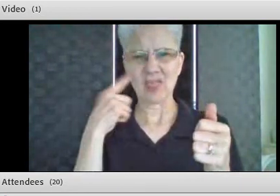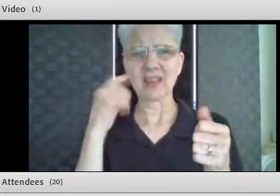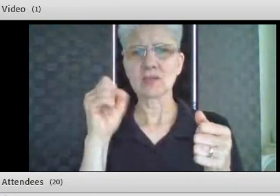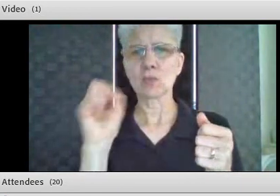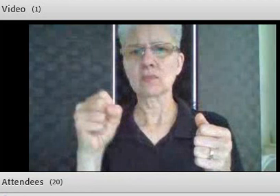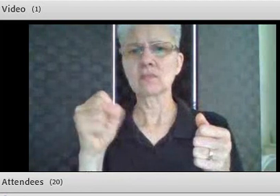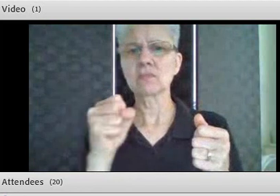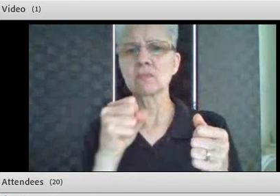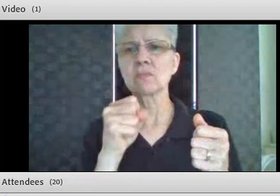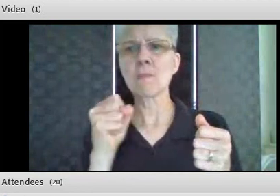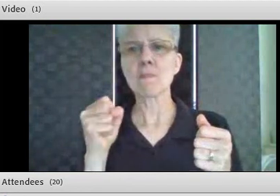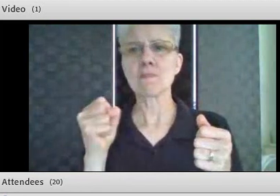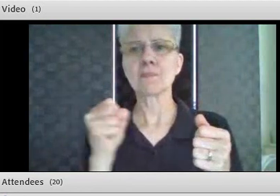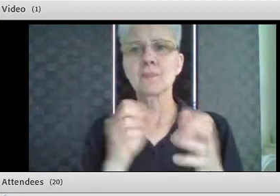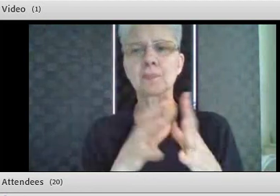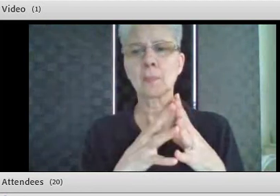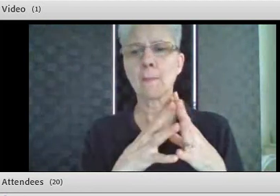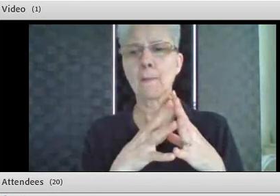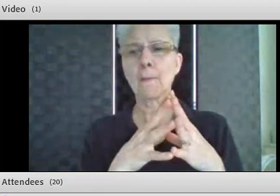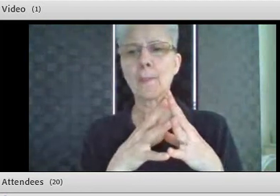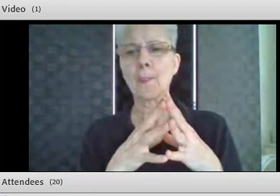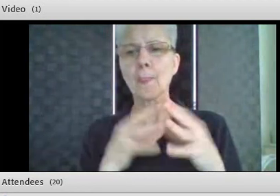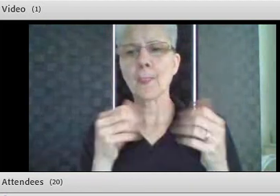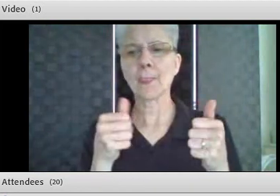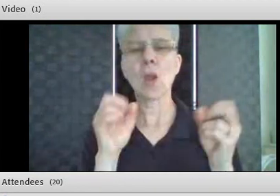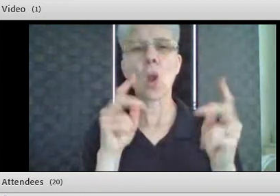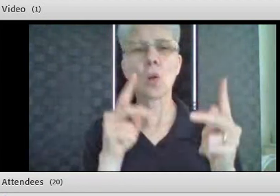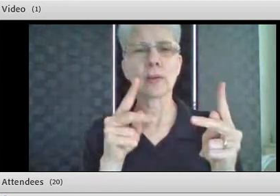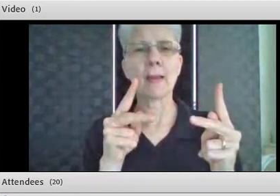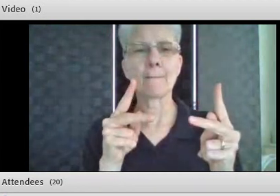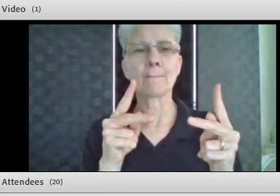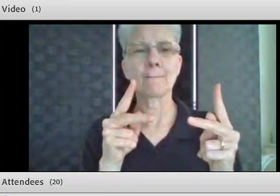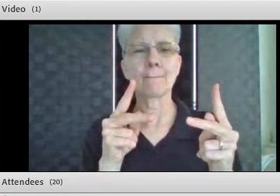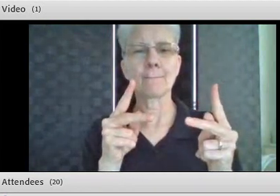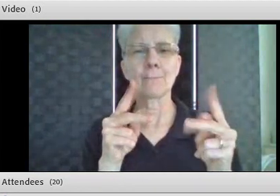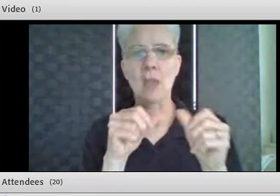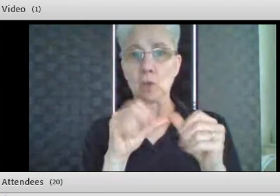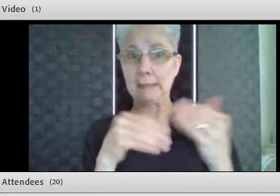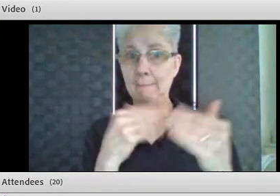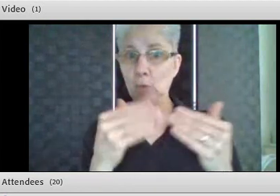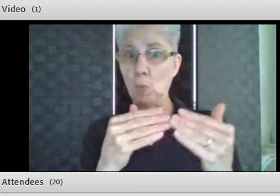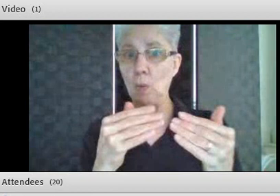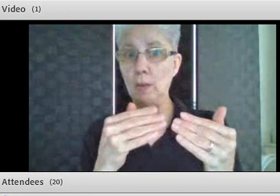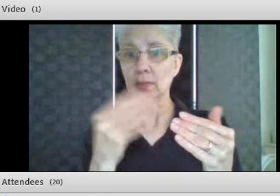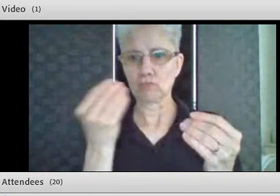Ryan: Sound is okay now. Sorry. We were having some sound issues. Are we okay now? We back? Hilary: Yeah?